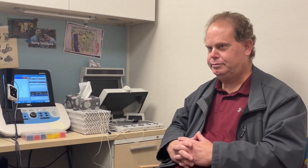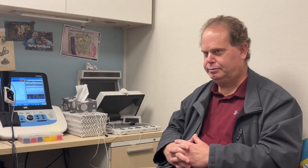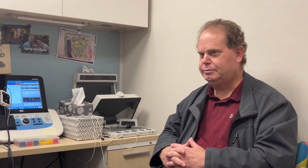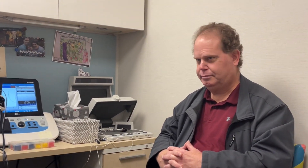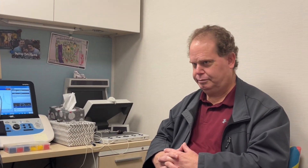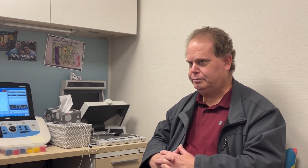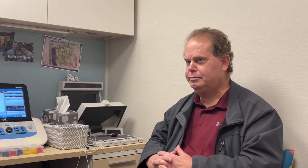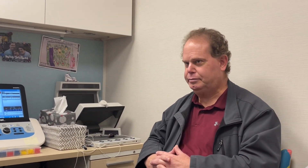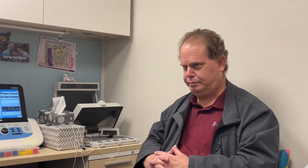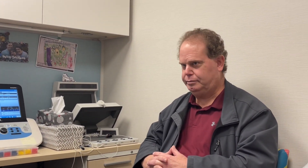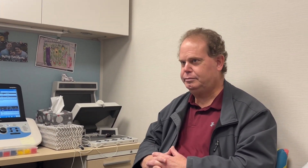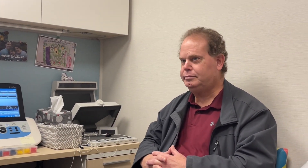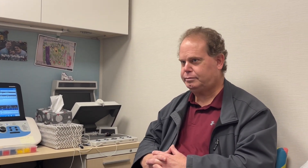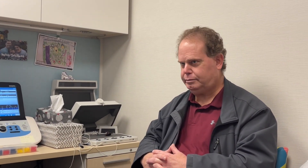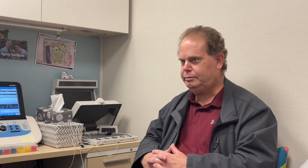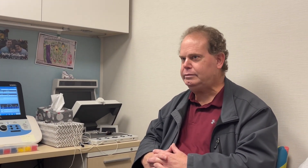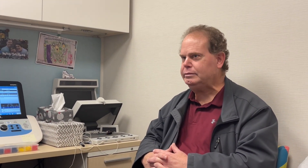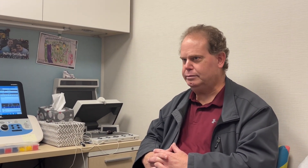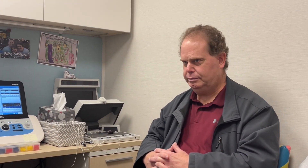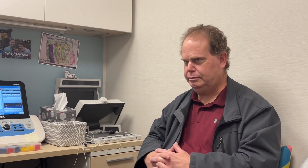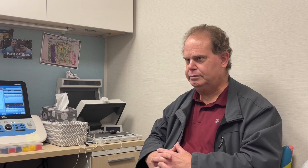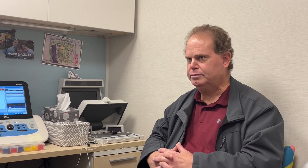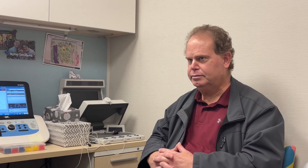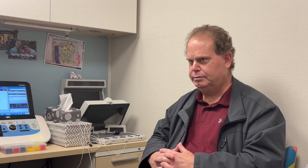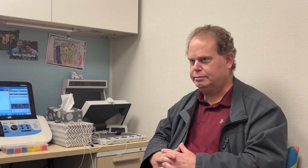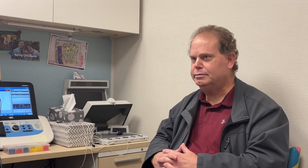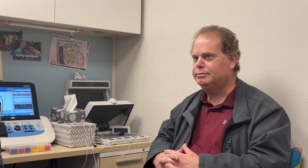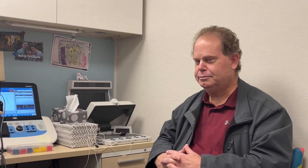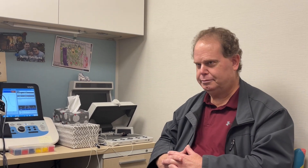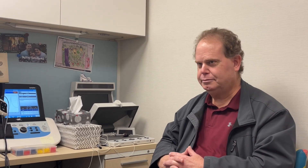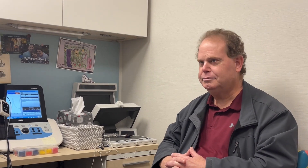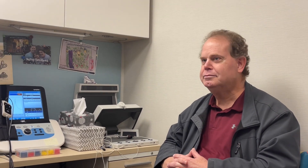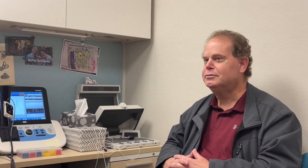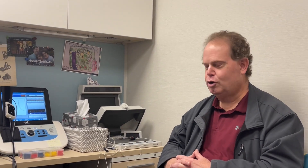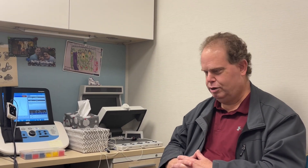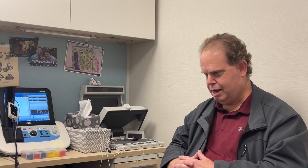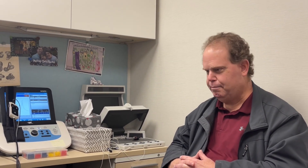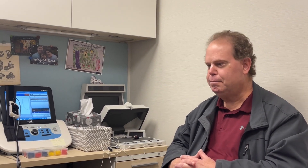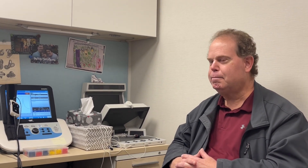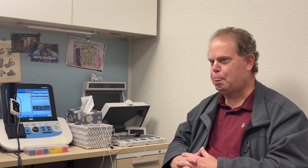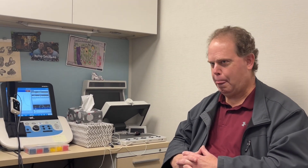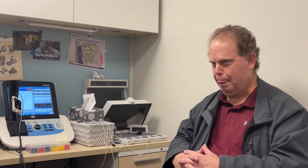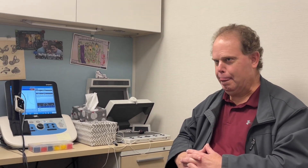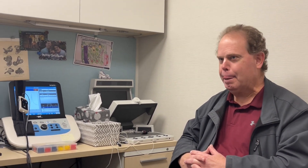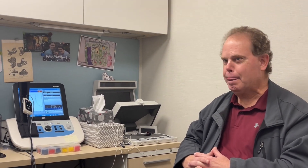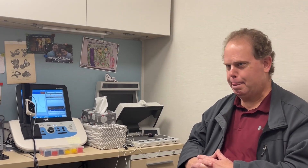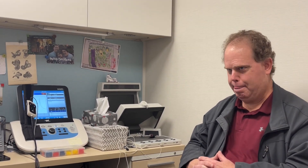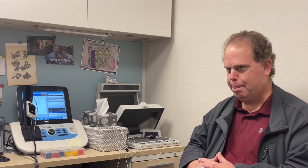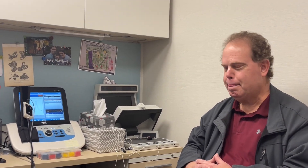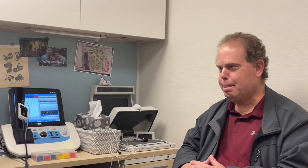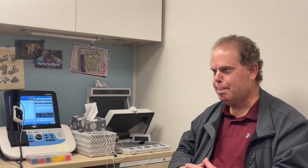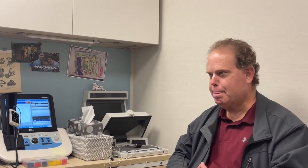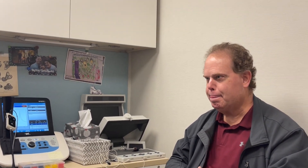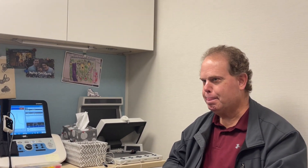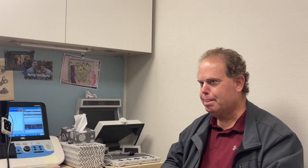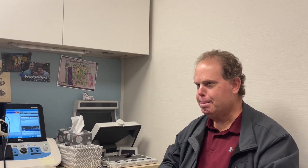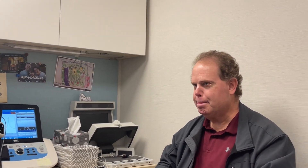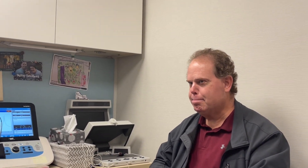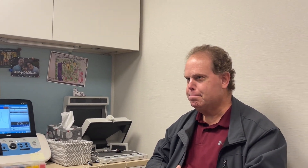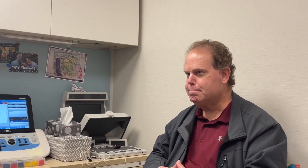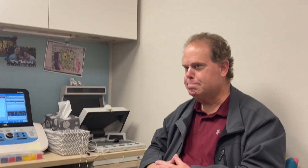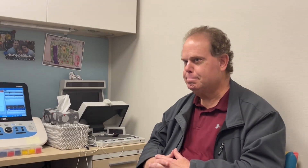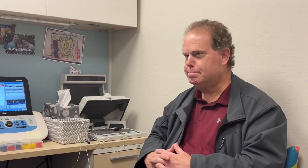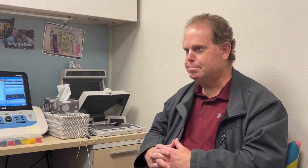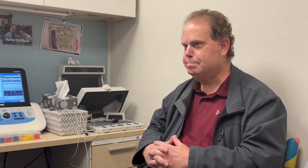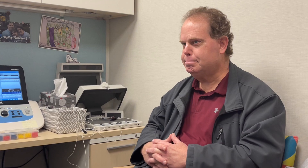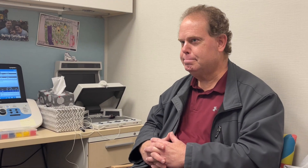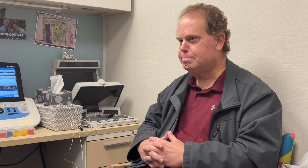much but yeah you're tolerating a lot today especially people who have had